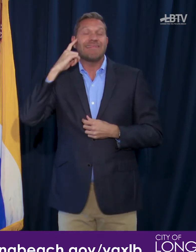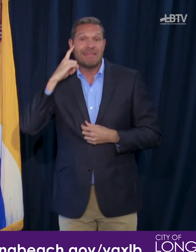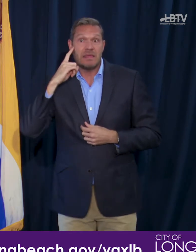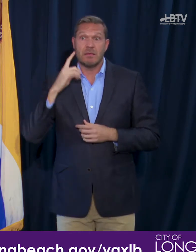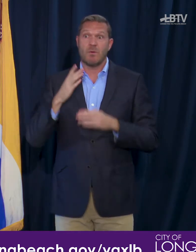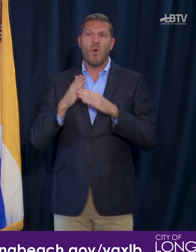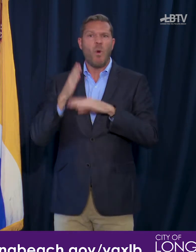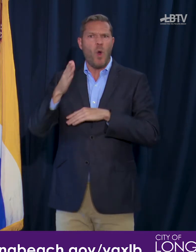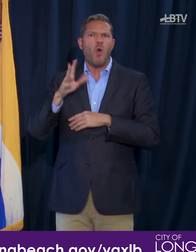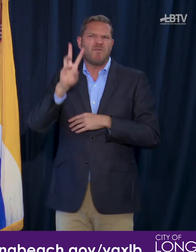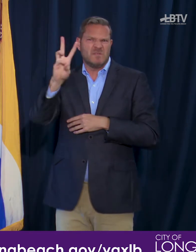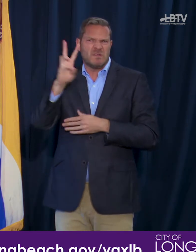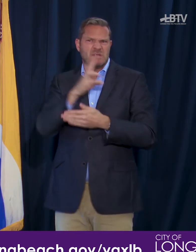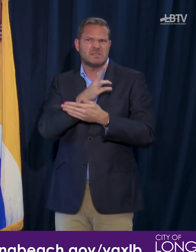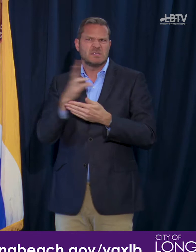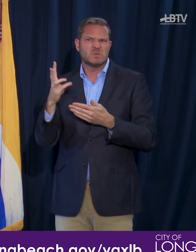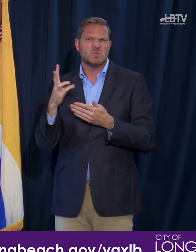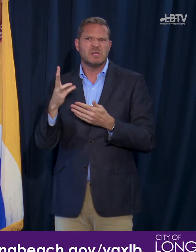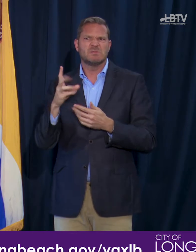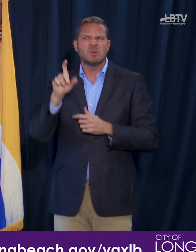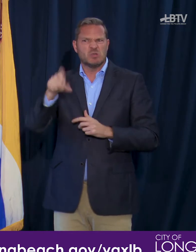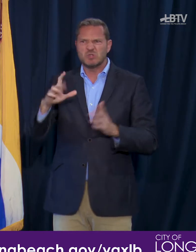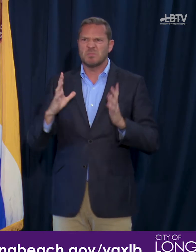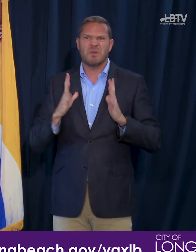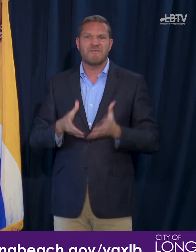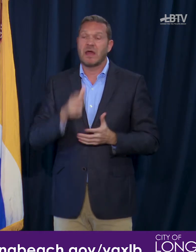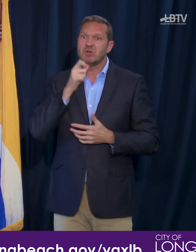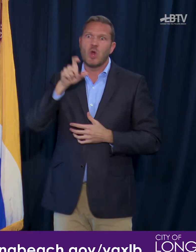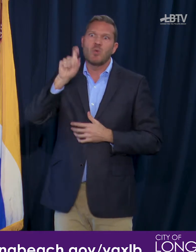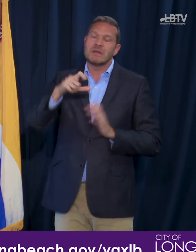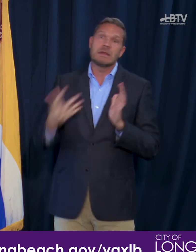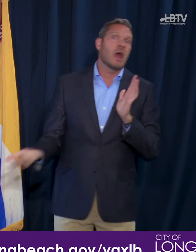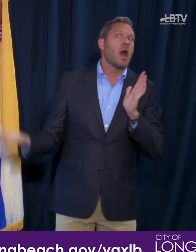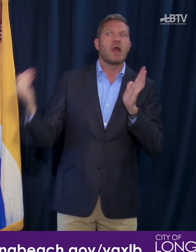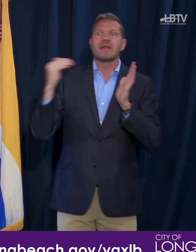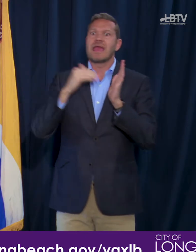third dose or start the series all over but we are focusing right now for the city of